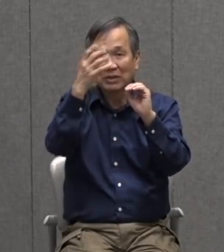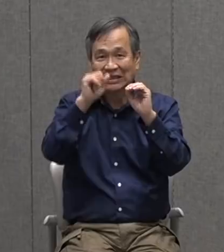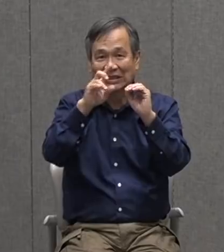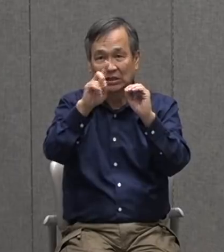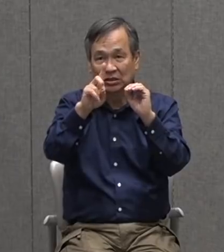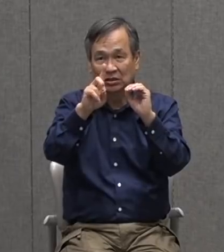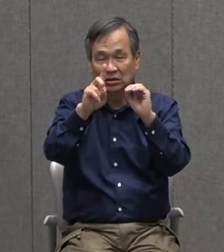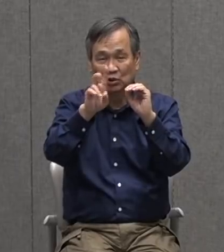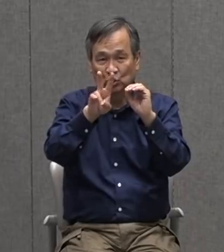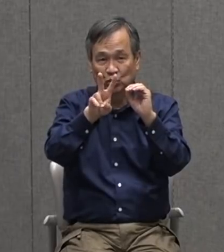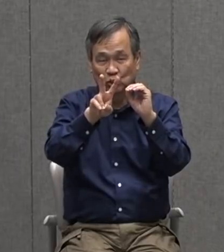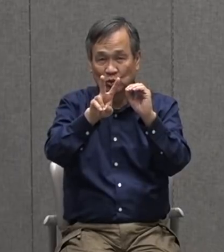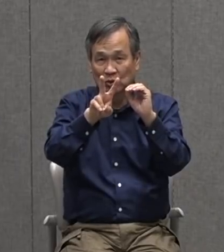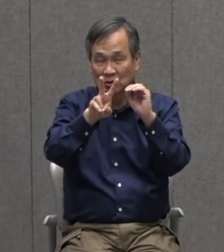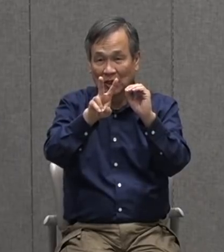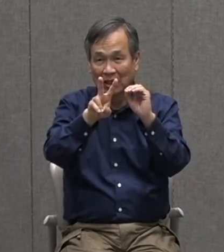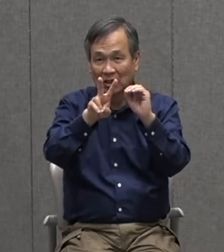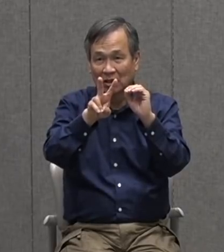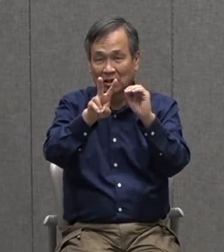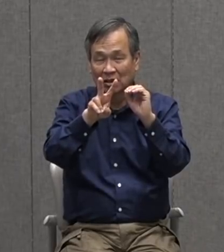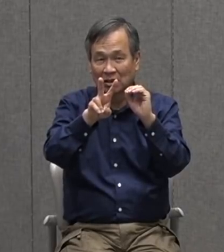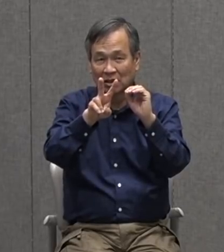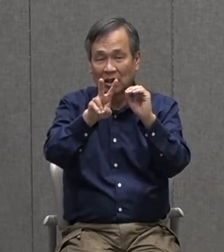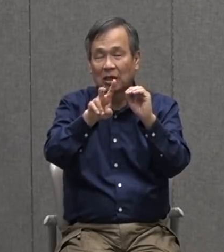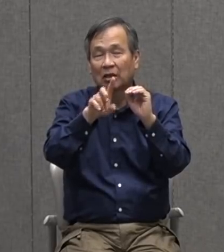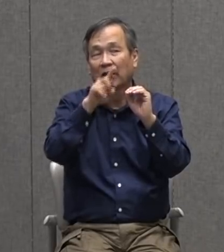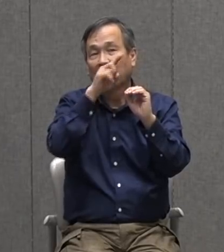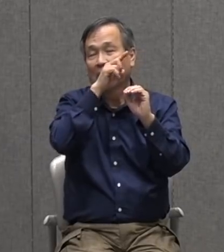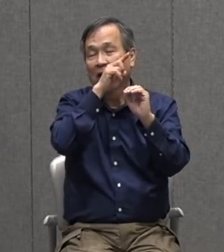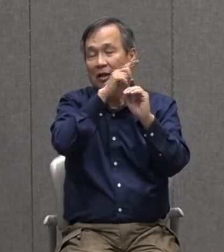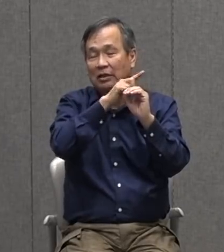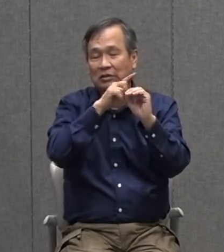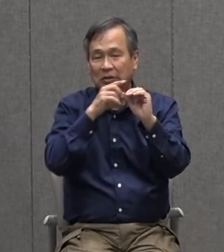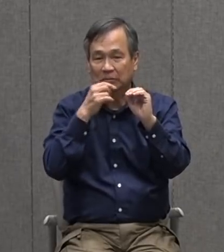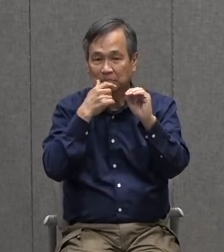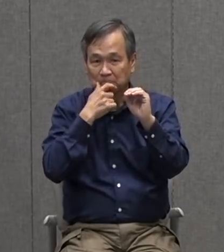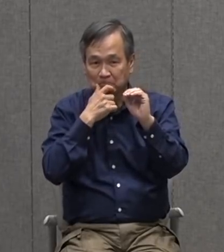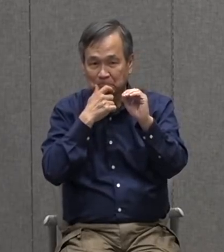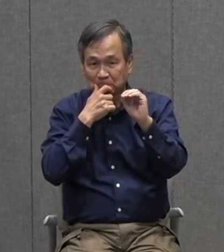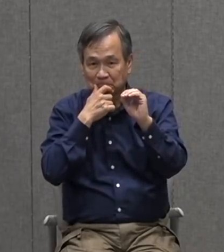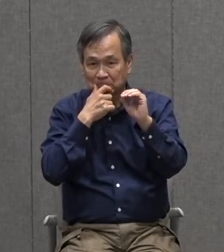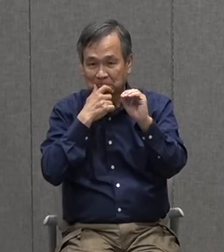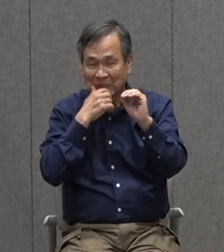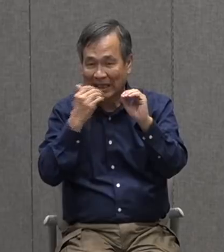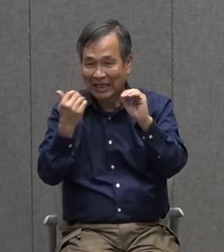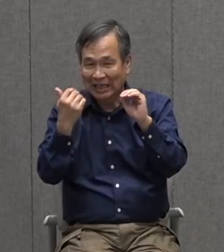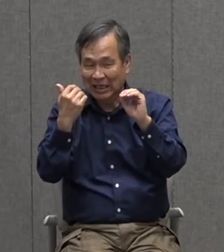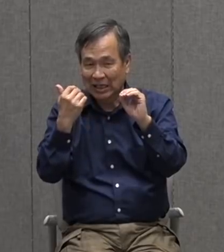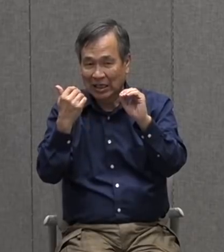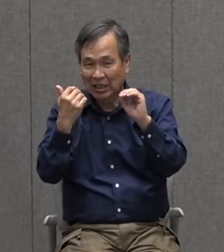two seeds were produced, right? And he said, "Oh, I got to figure this out, "I'm gonna eat it, so I'm gonna eat other things